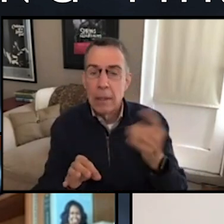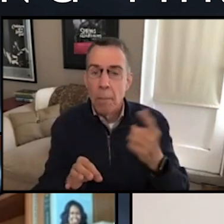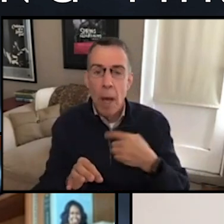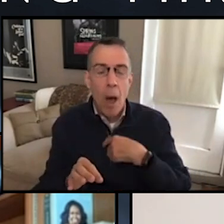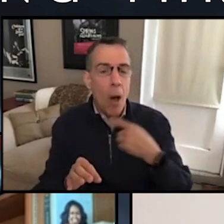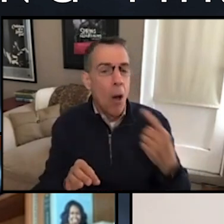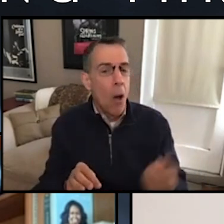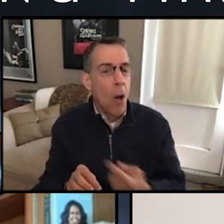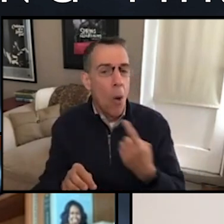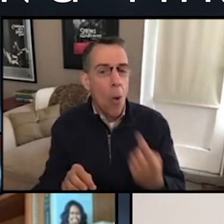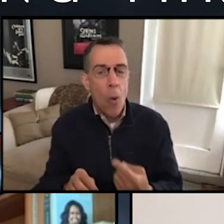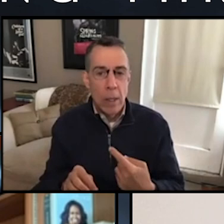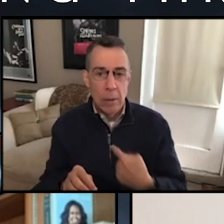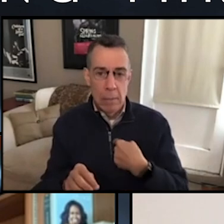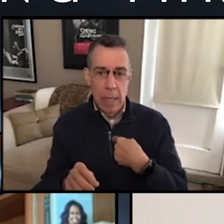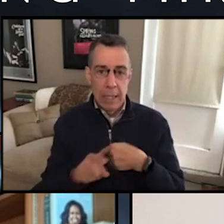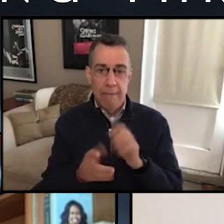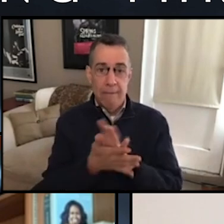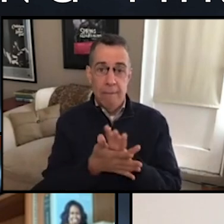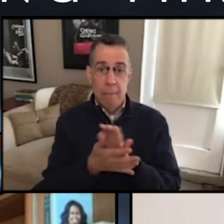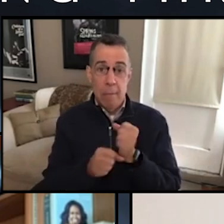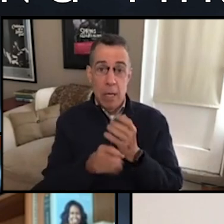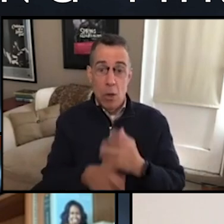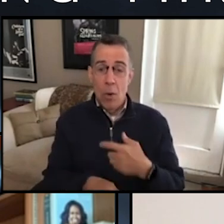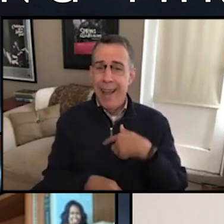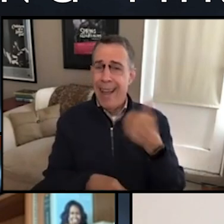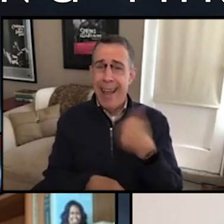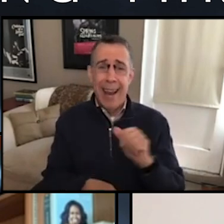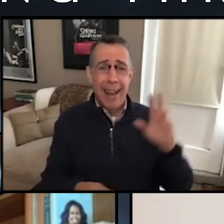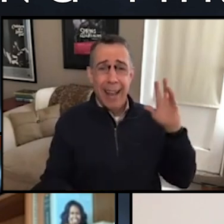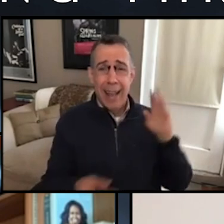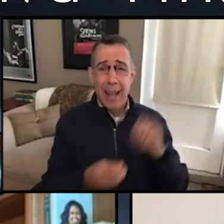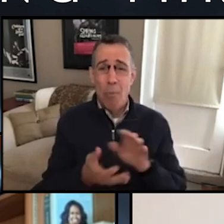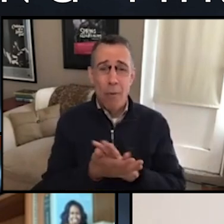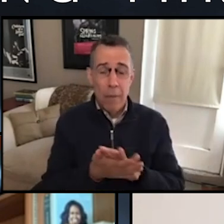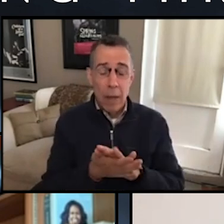filmmaker in any film that I've been able to make, but it is those things